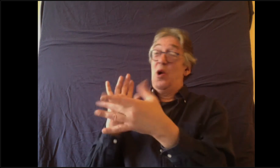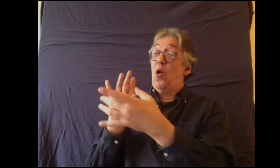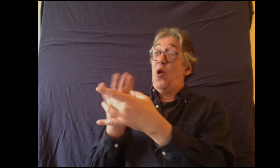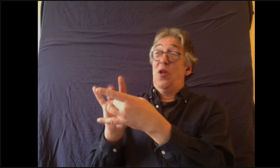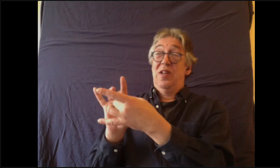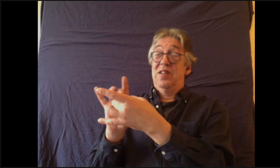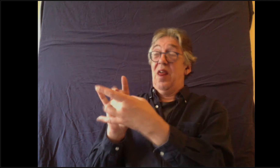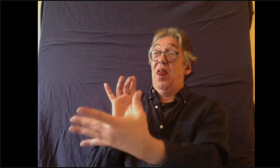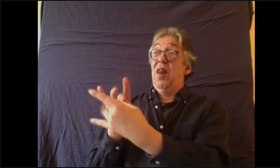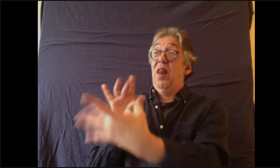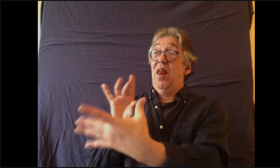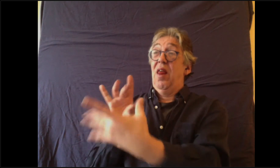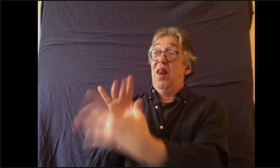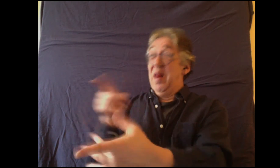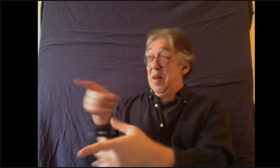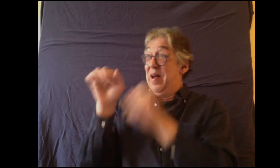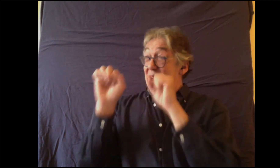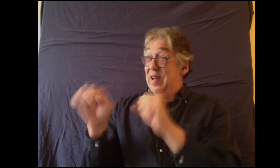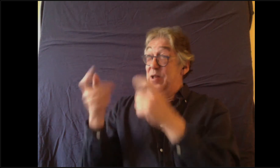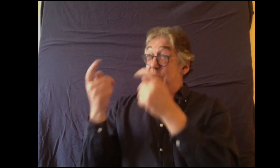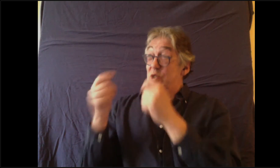Is there anything you can do from your side?